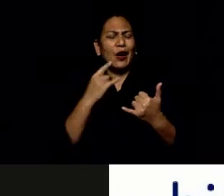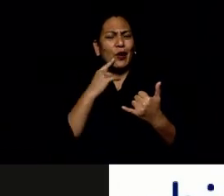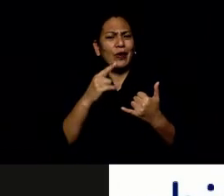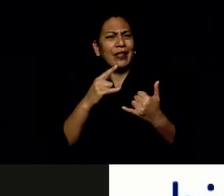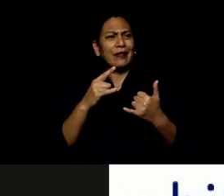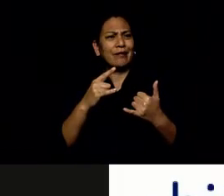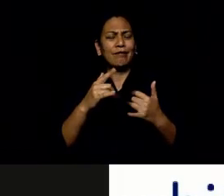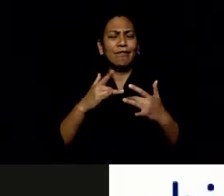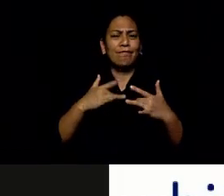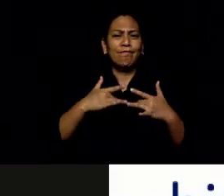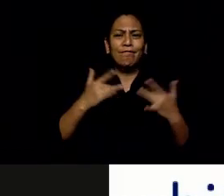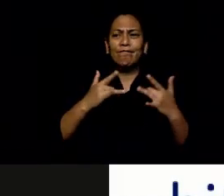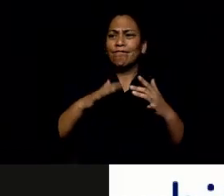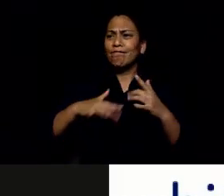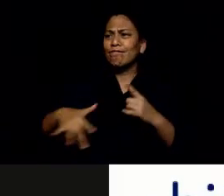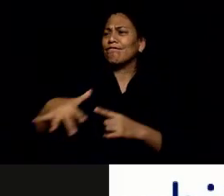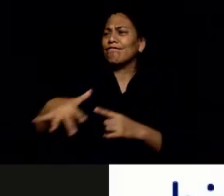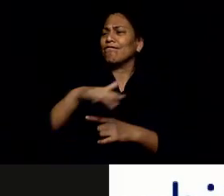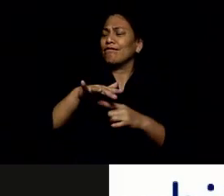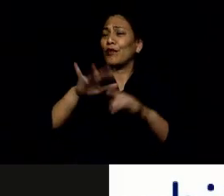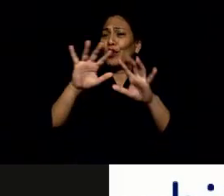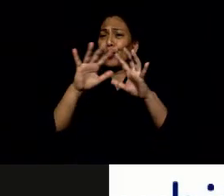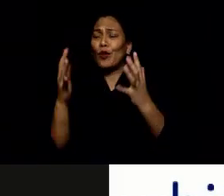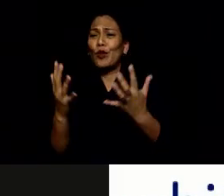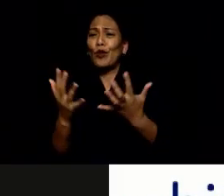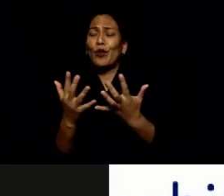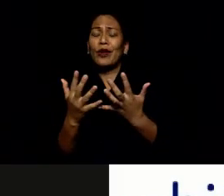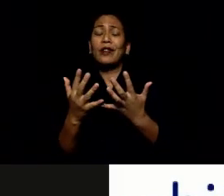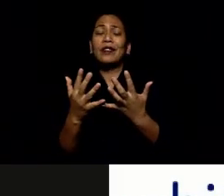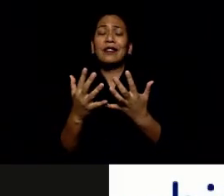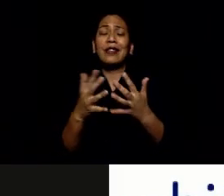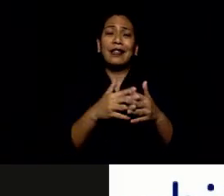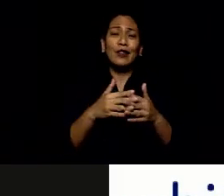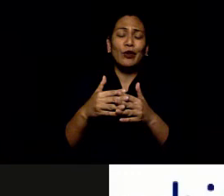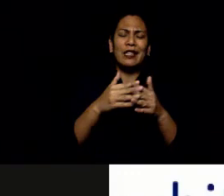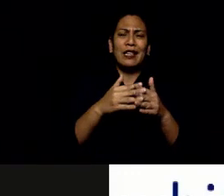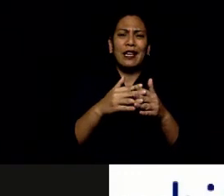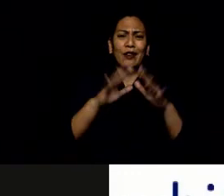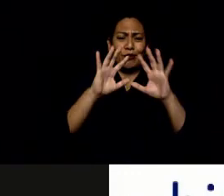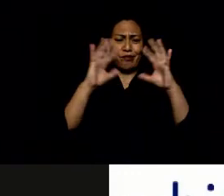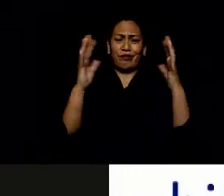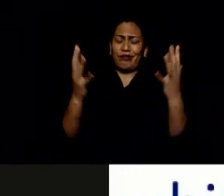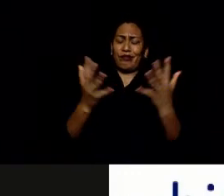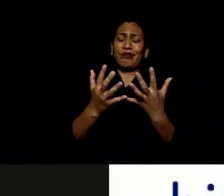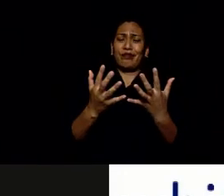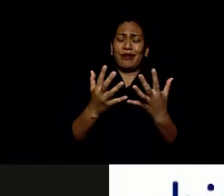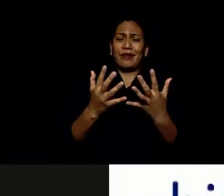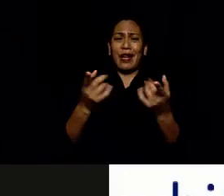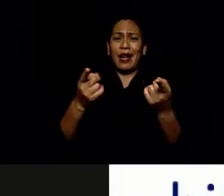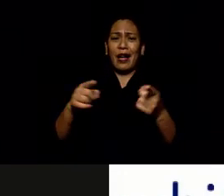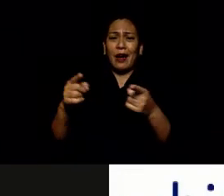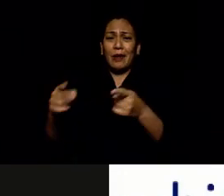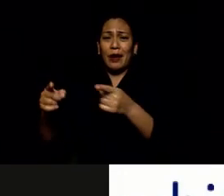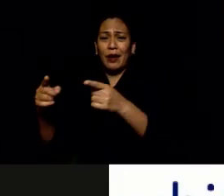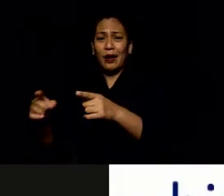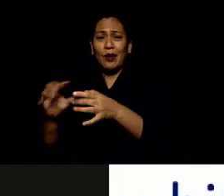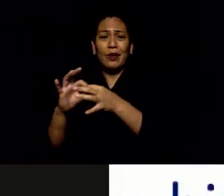and now, around the world on, um, on, uh, Black Lives Matter and